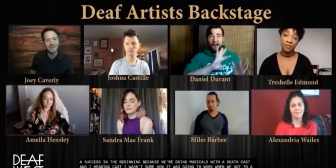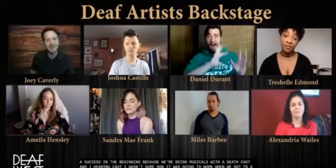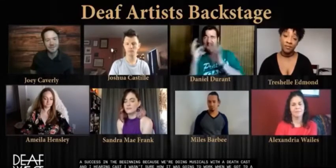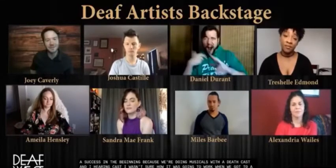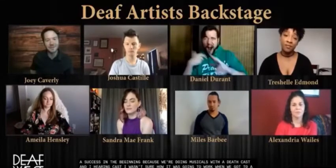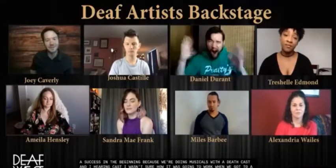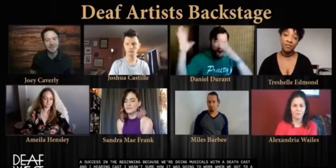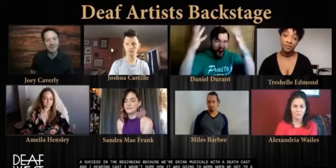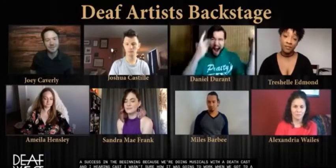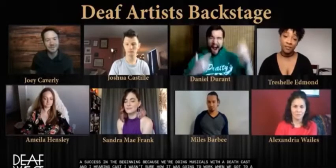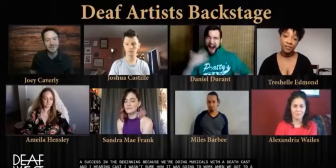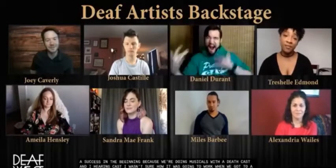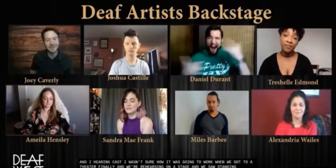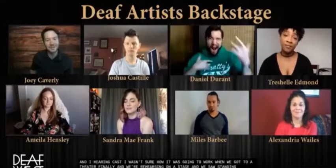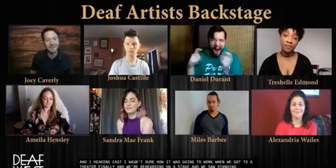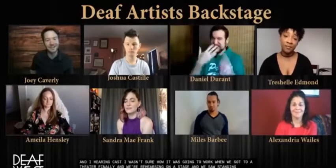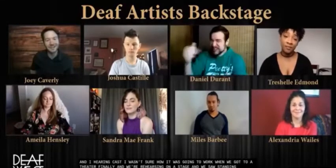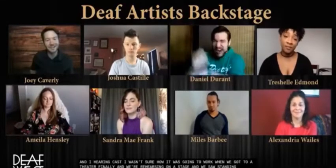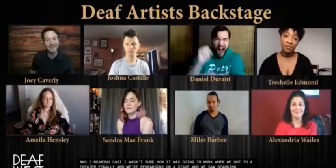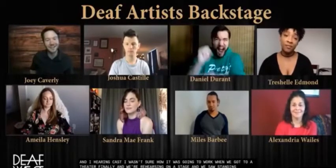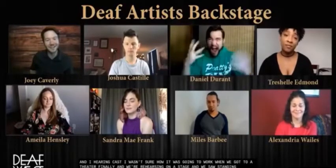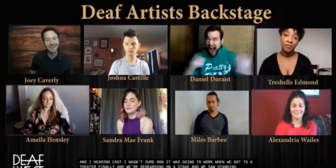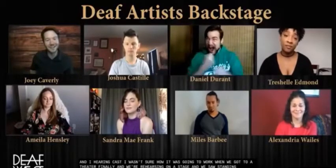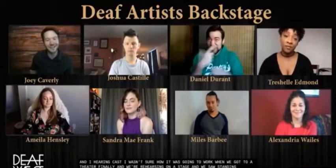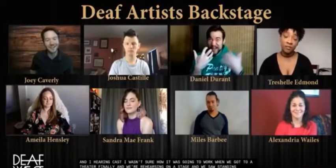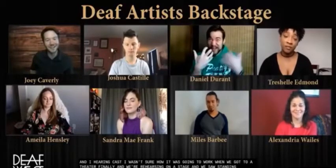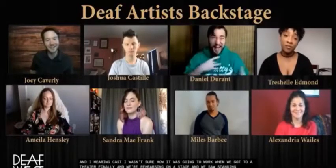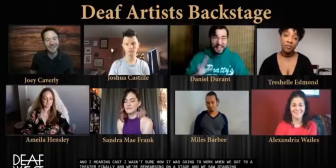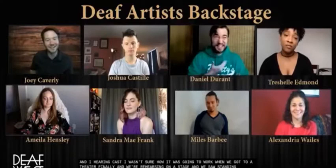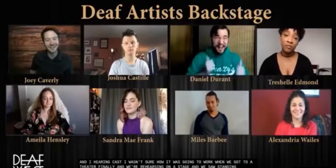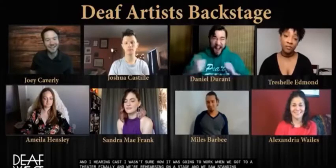And it took a lot of work to get there, but that was a transformative moment for me.